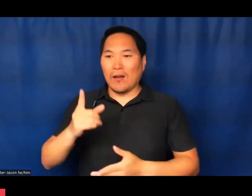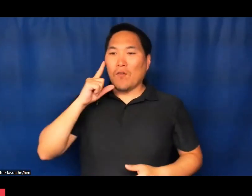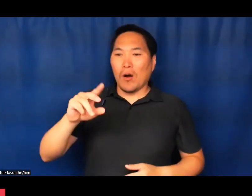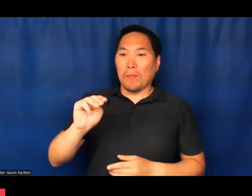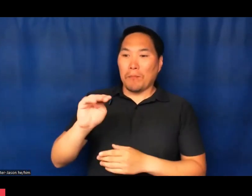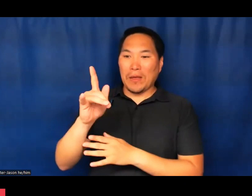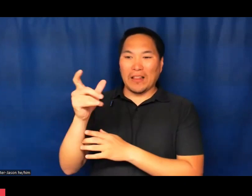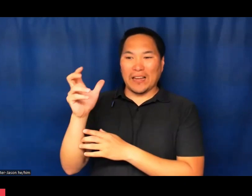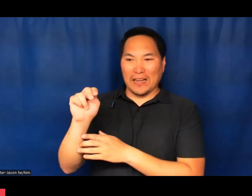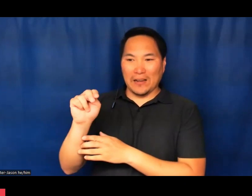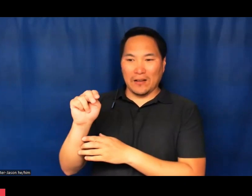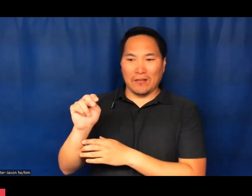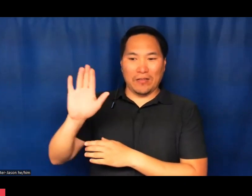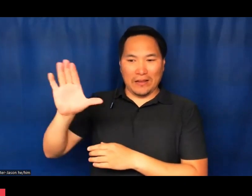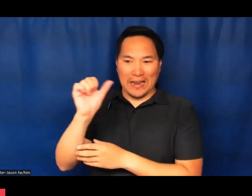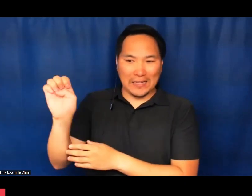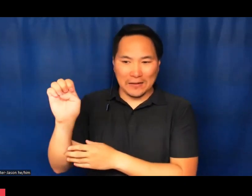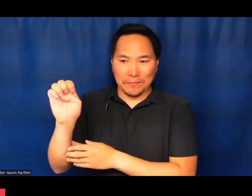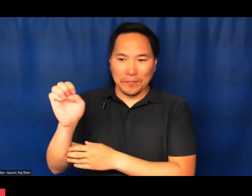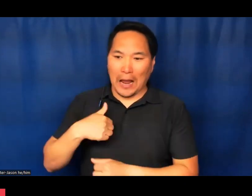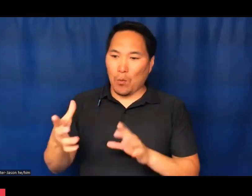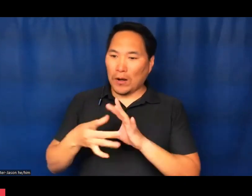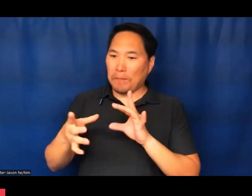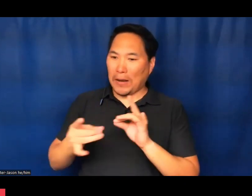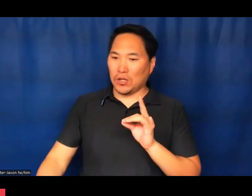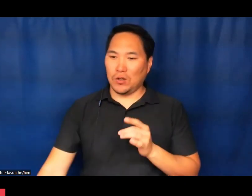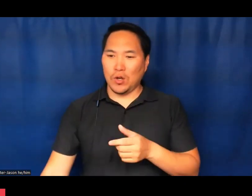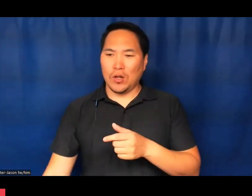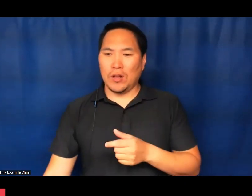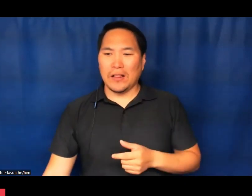I want to share little bit about who is this case about?